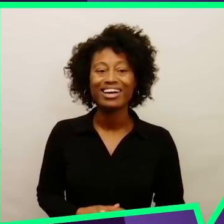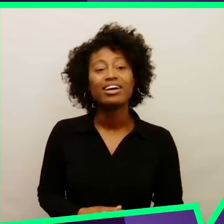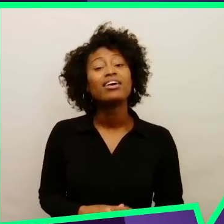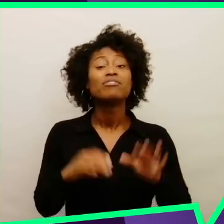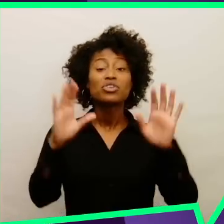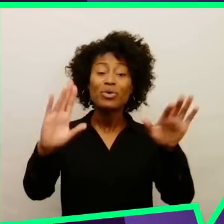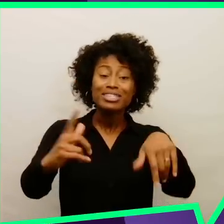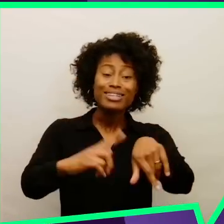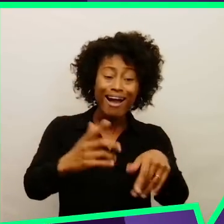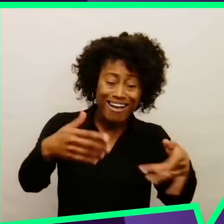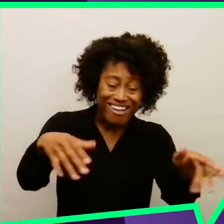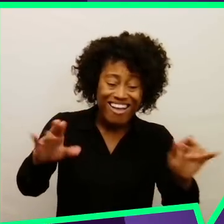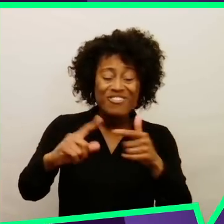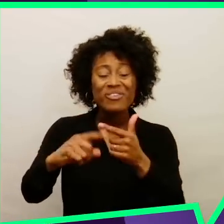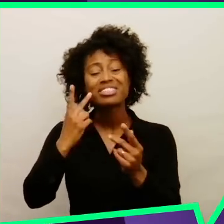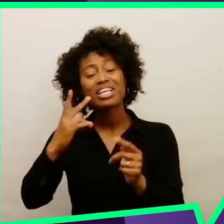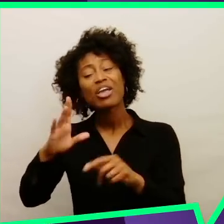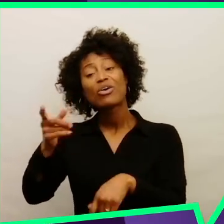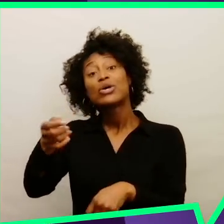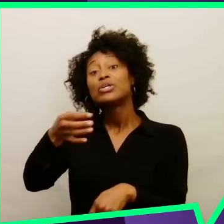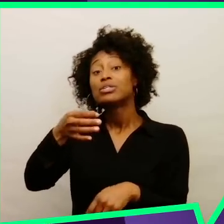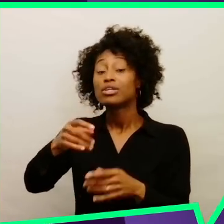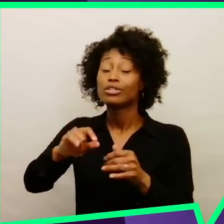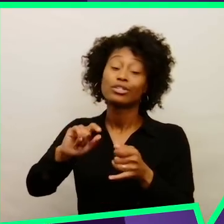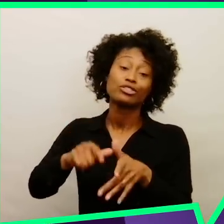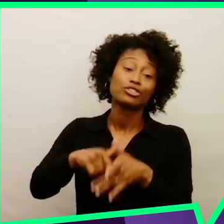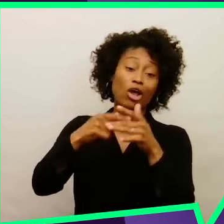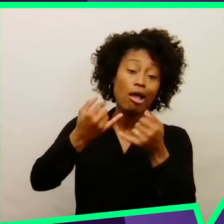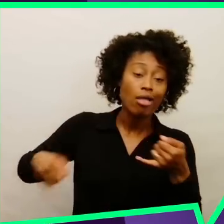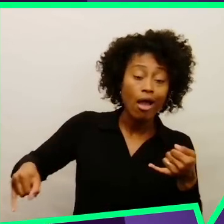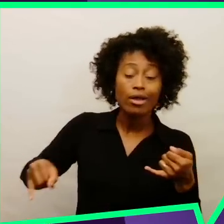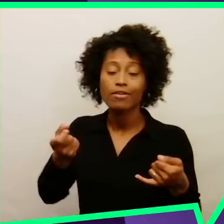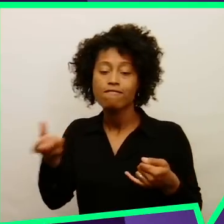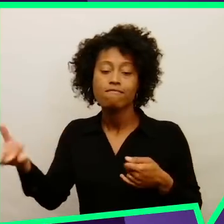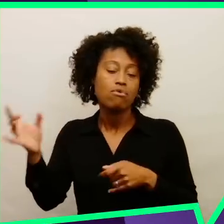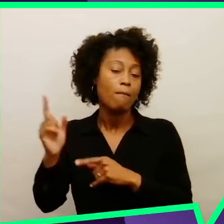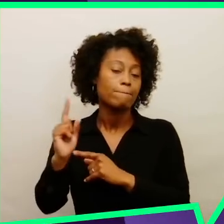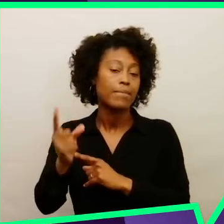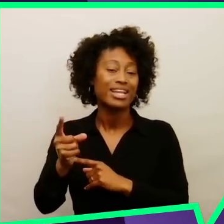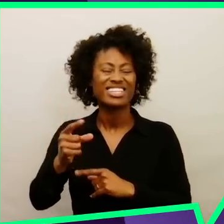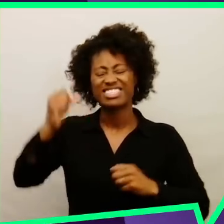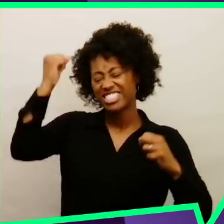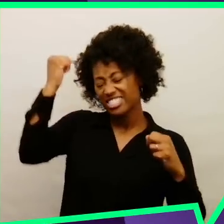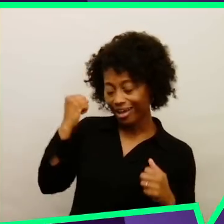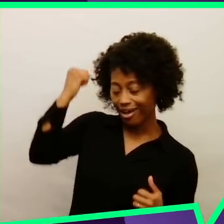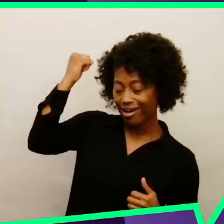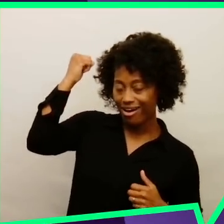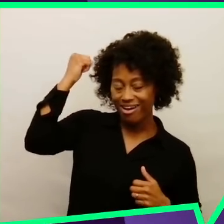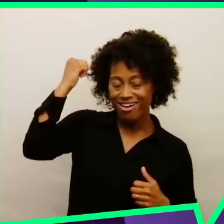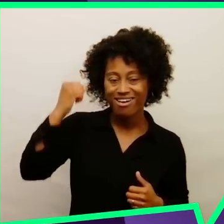We will see you on the tarmac here in just a few minutes. Yeah, let's go! Woo-hoo! JOSE: